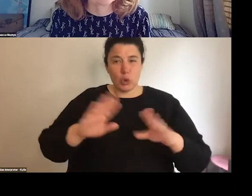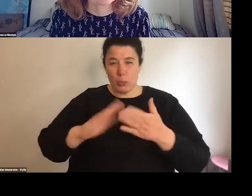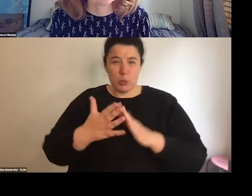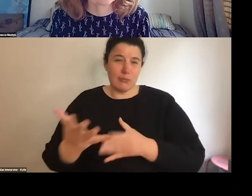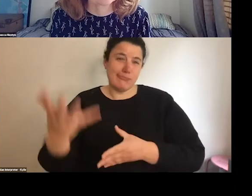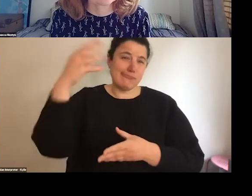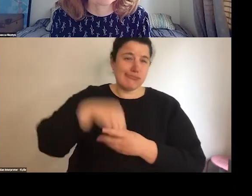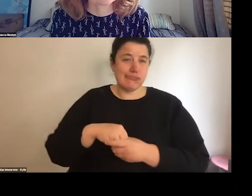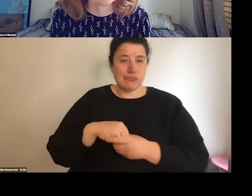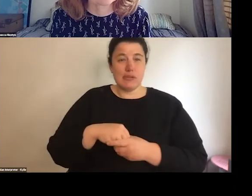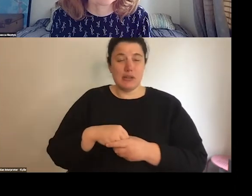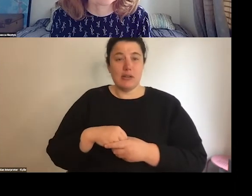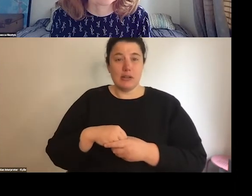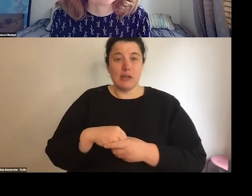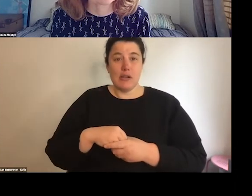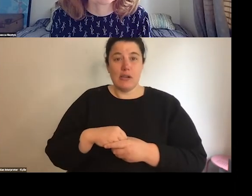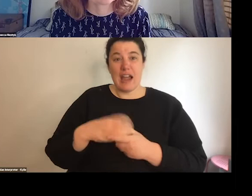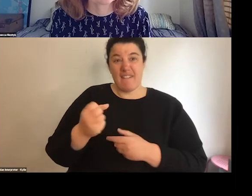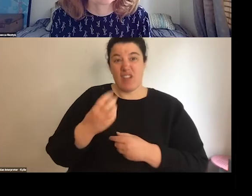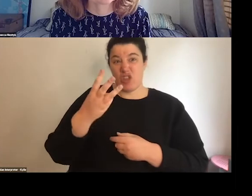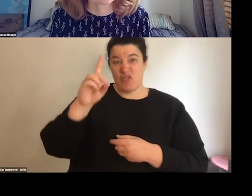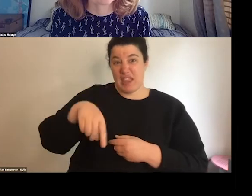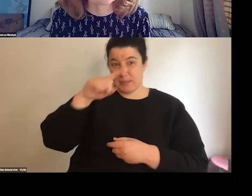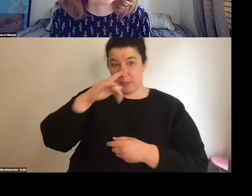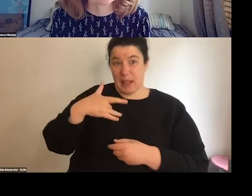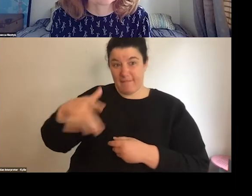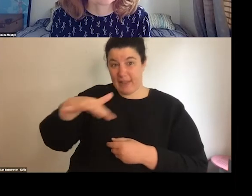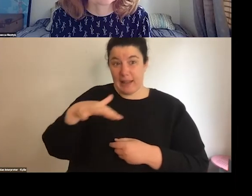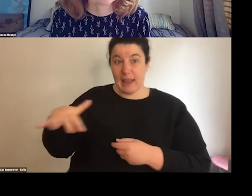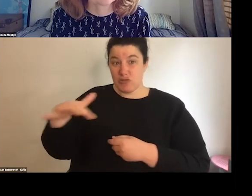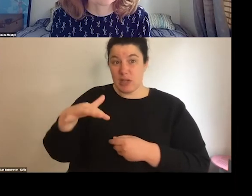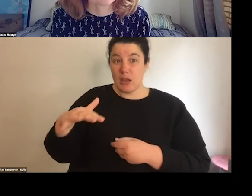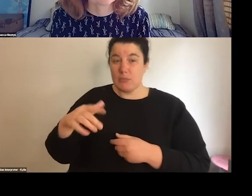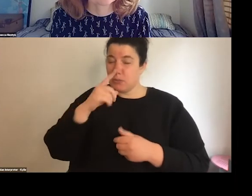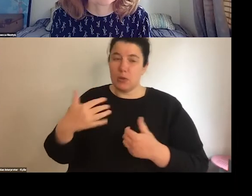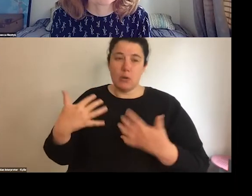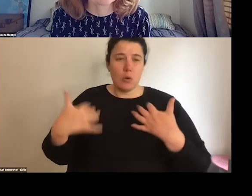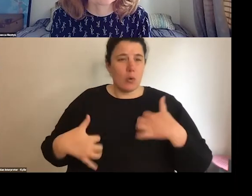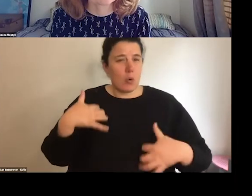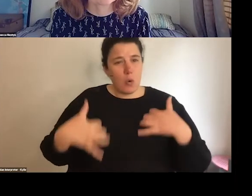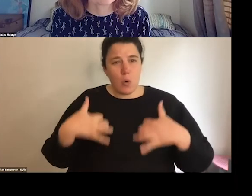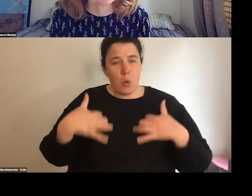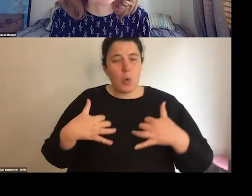people in Condo, and we've also extended that, sorry,